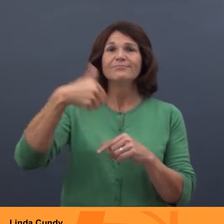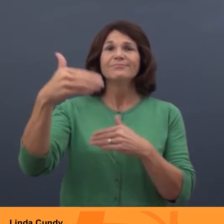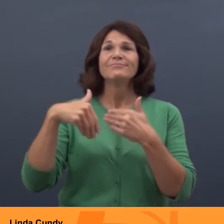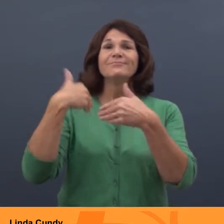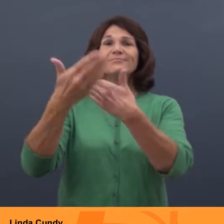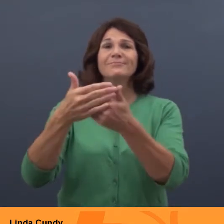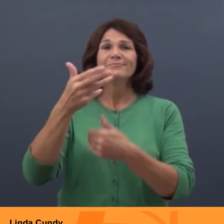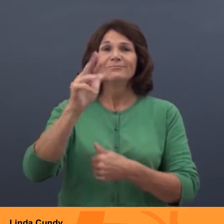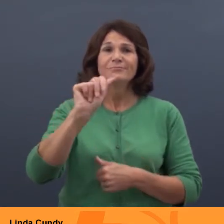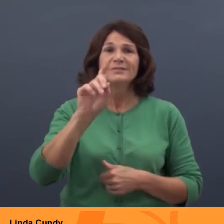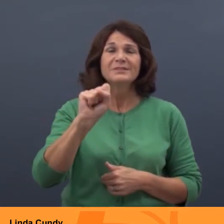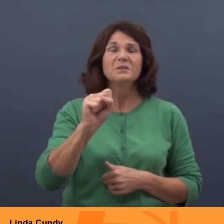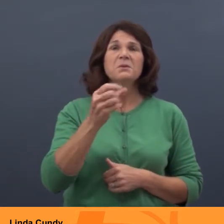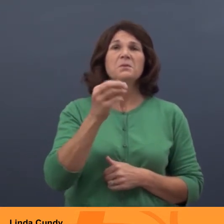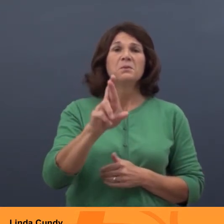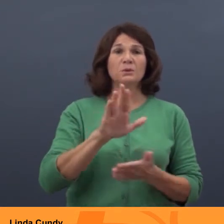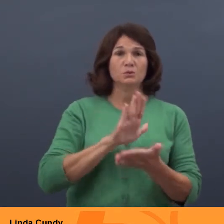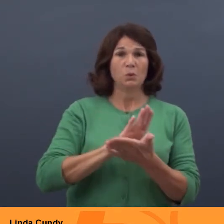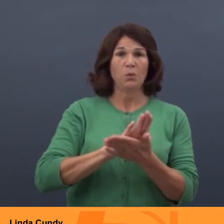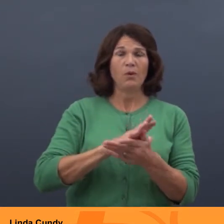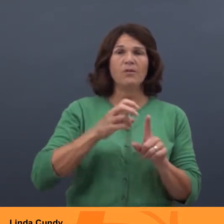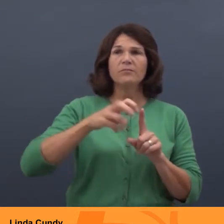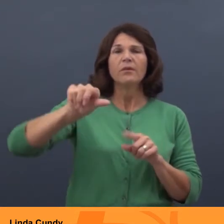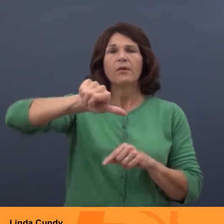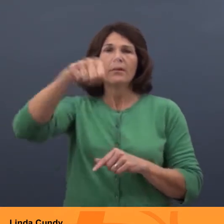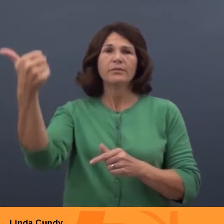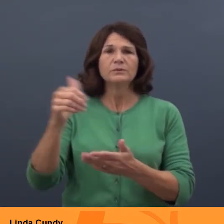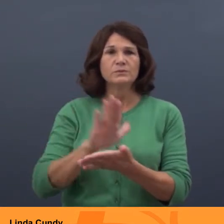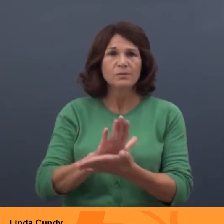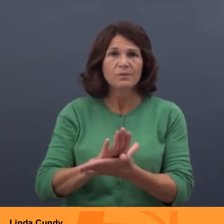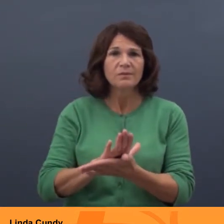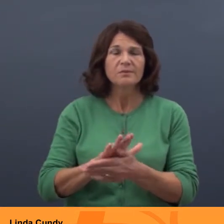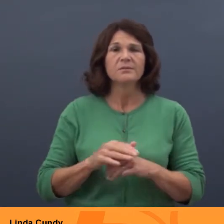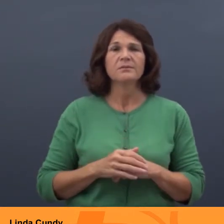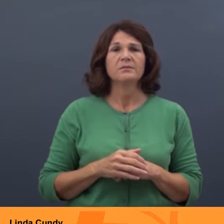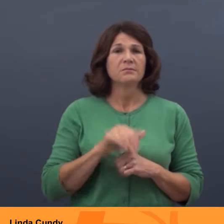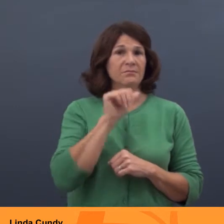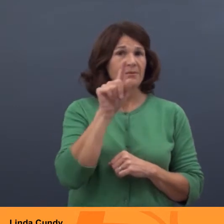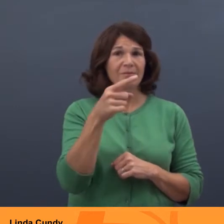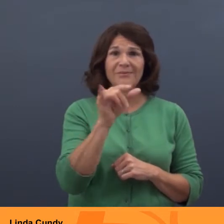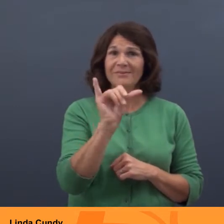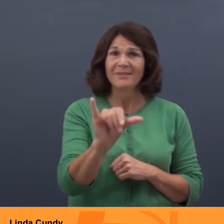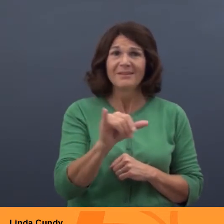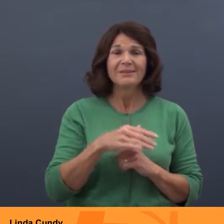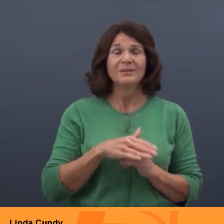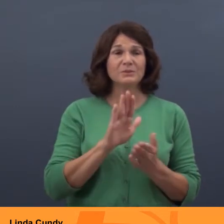various transitions they will experience between grades, to other